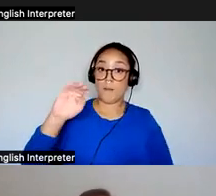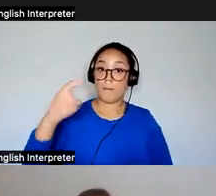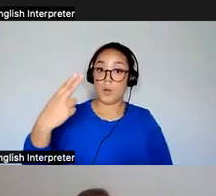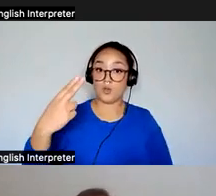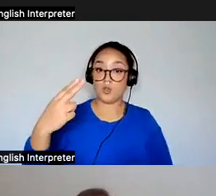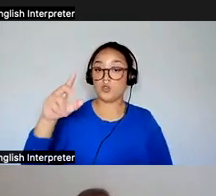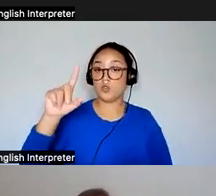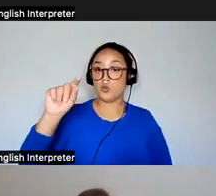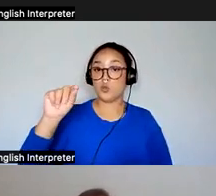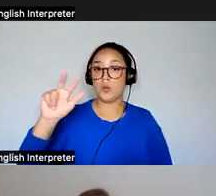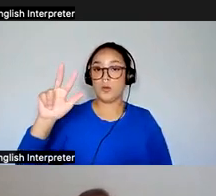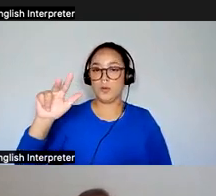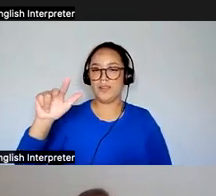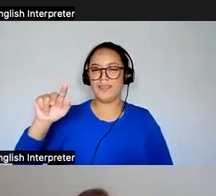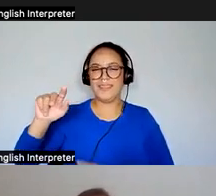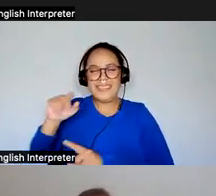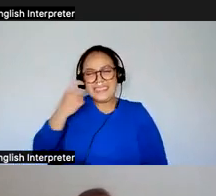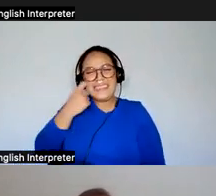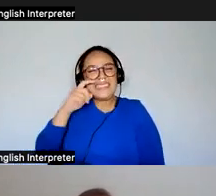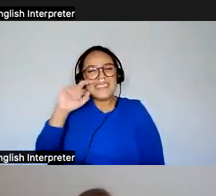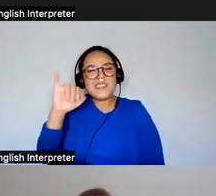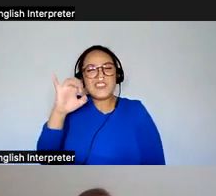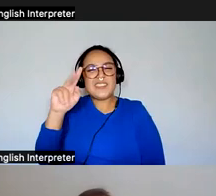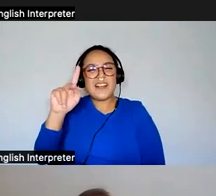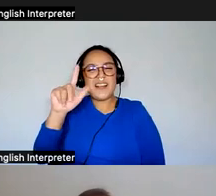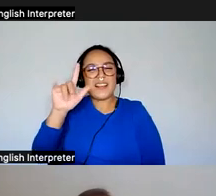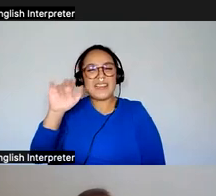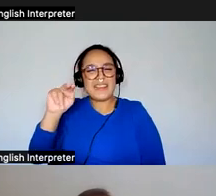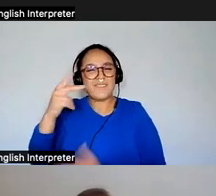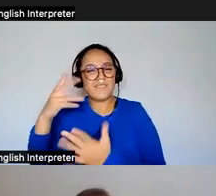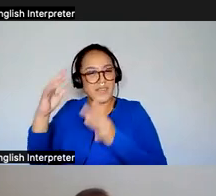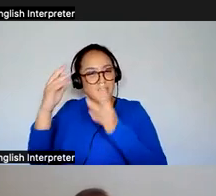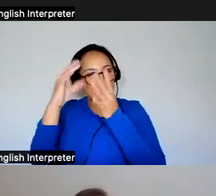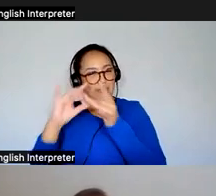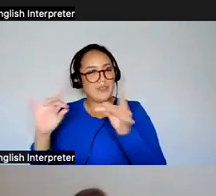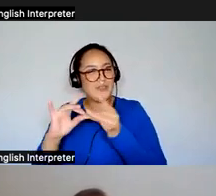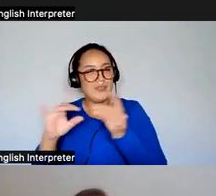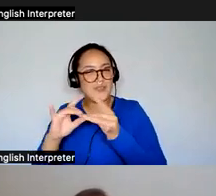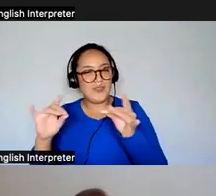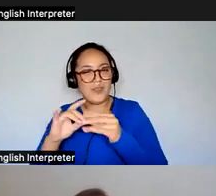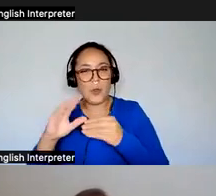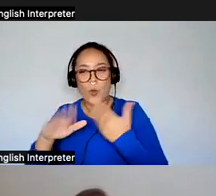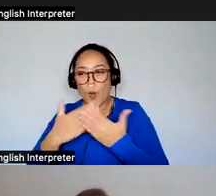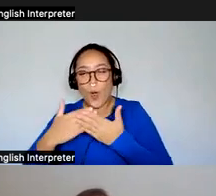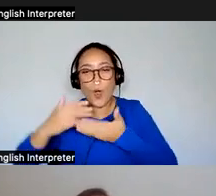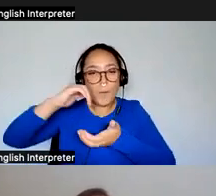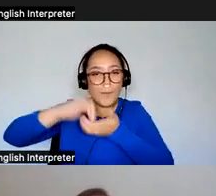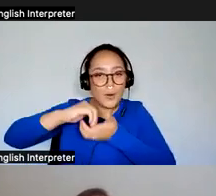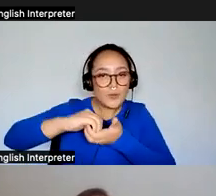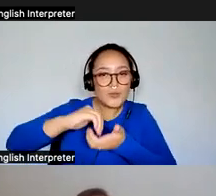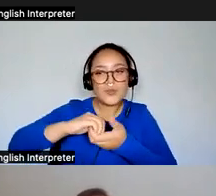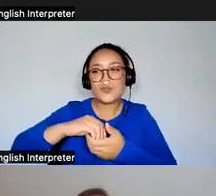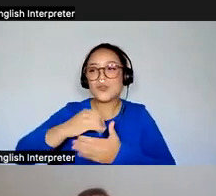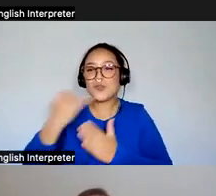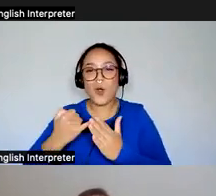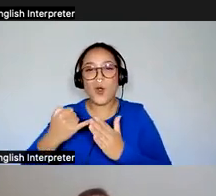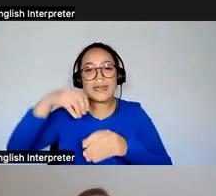Jacqueline mentioned, with all the partners and Arts in the Parks team, of course.